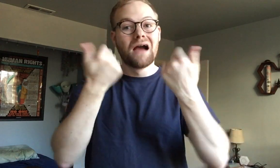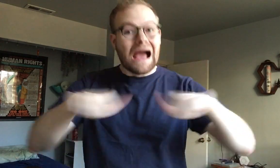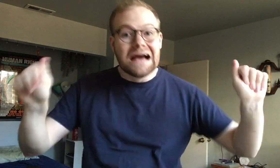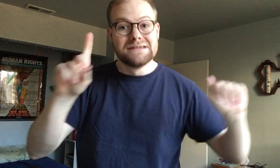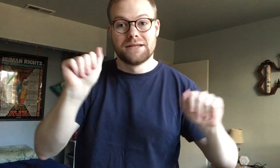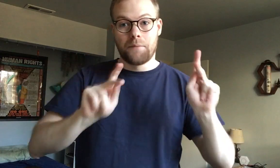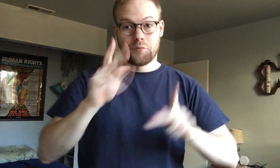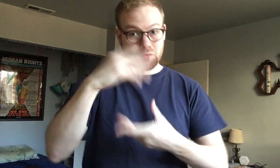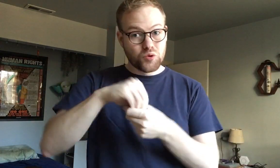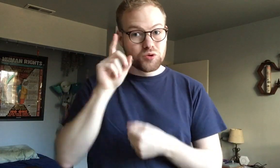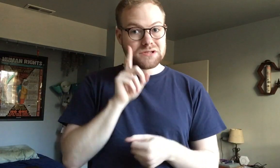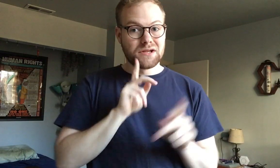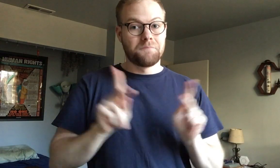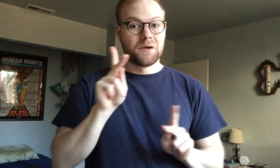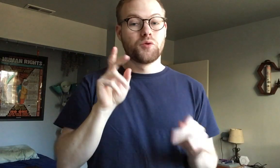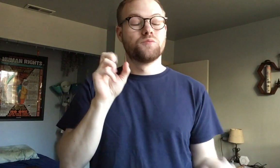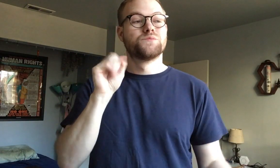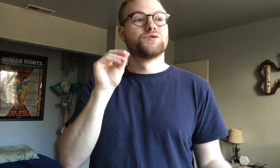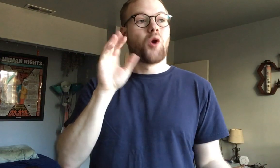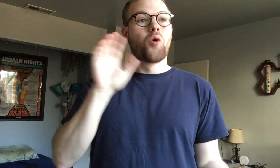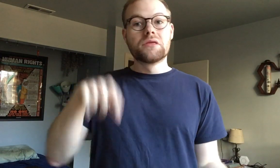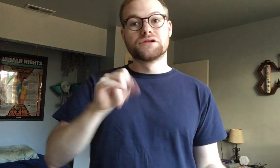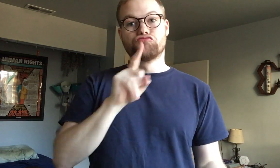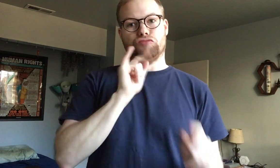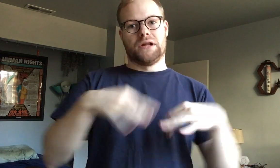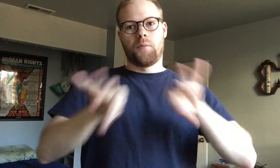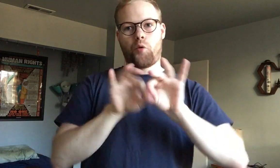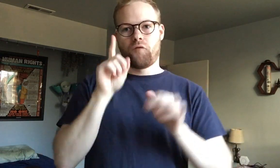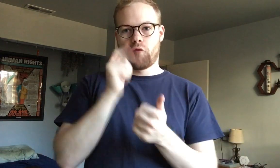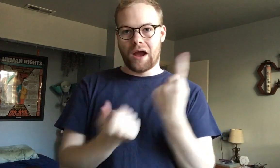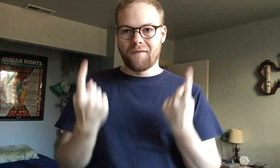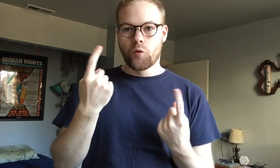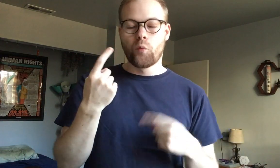ANY disabled people, including deaf people, so this is really important for everyone.